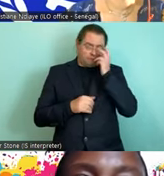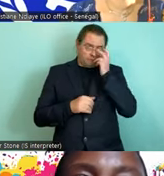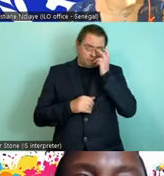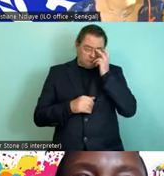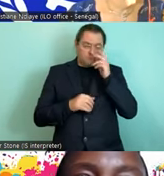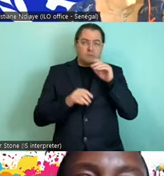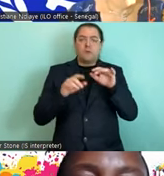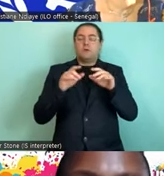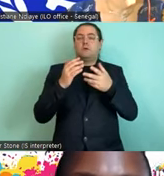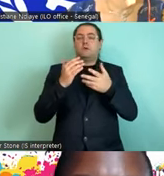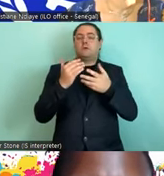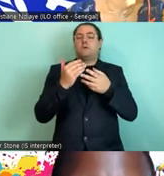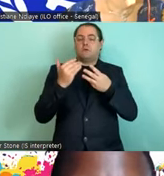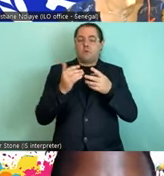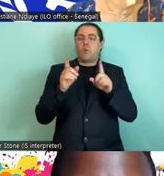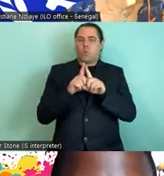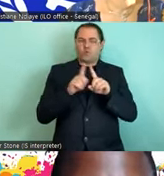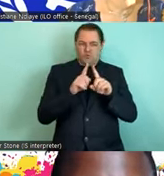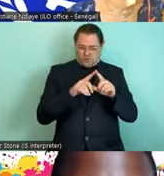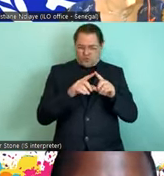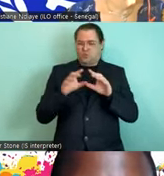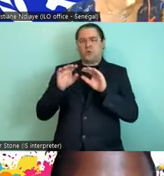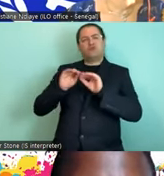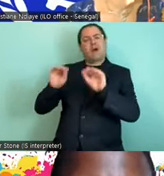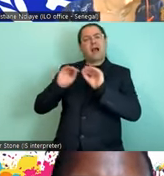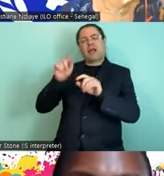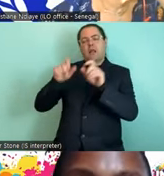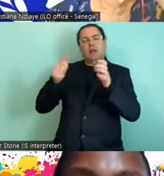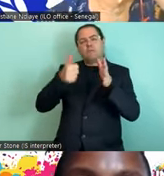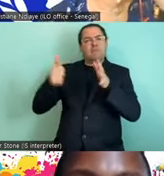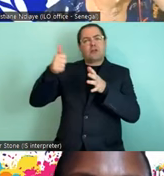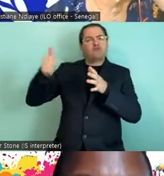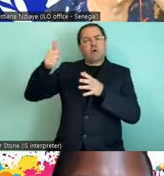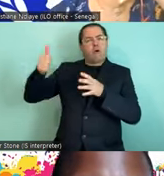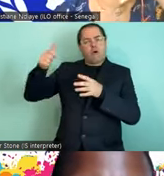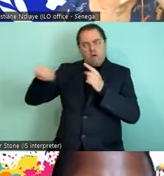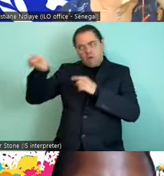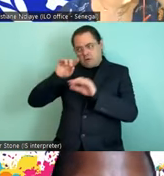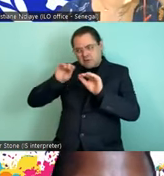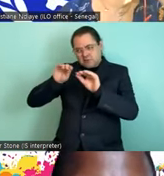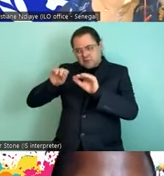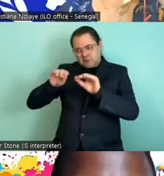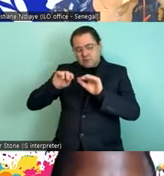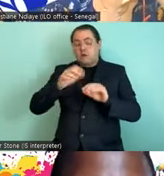inclusive awareness training for people manager and disability hiring training for our HR